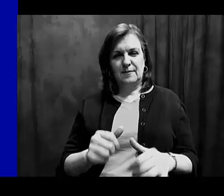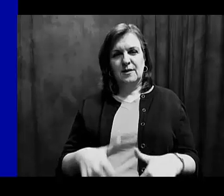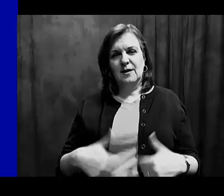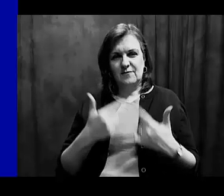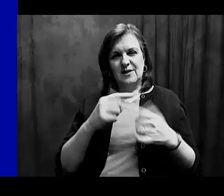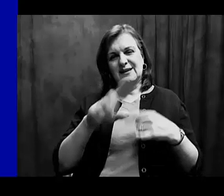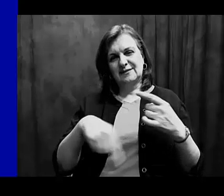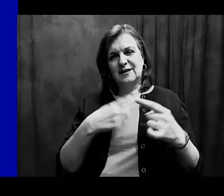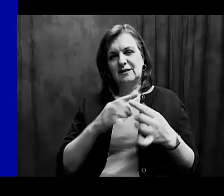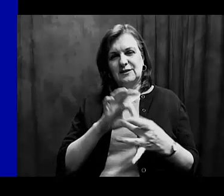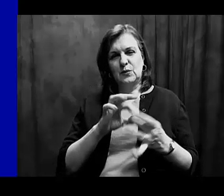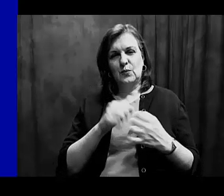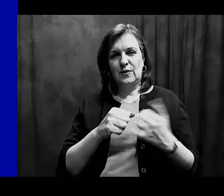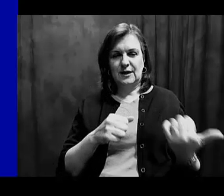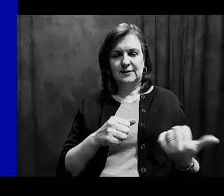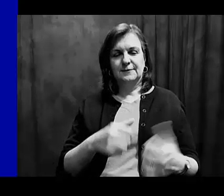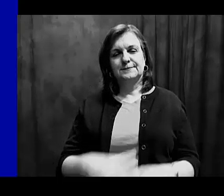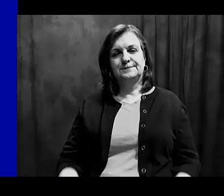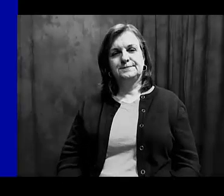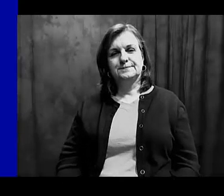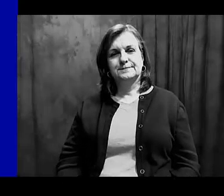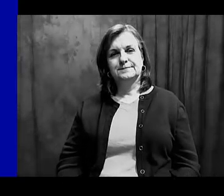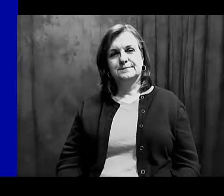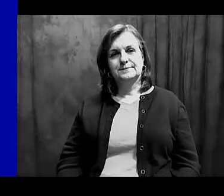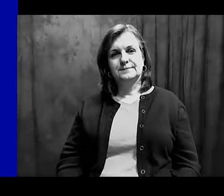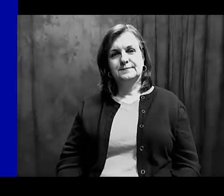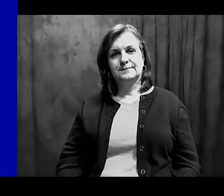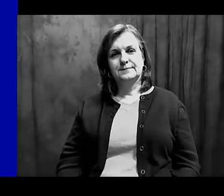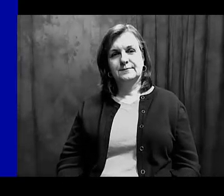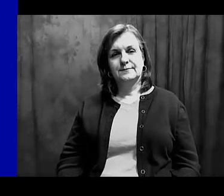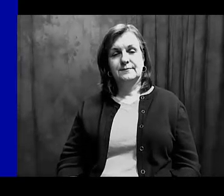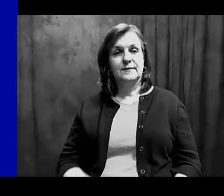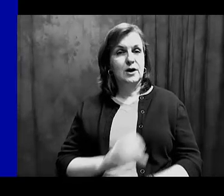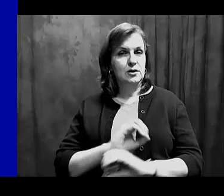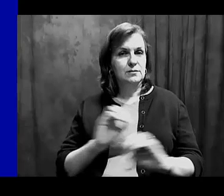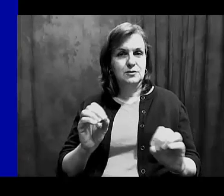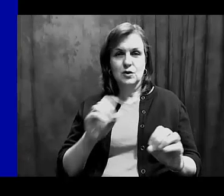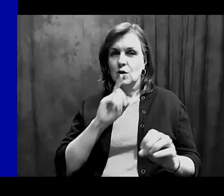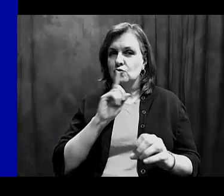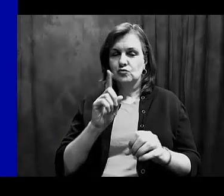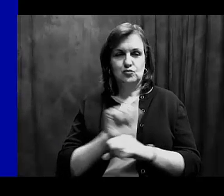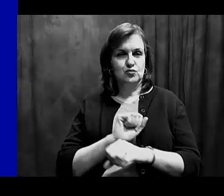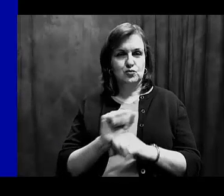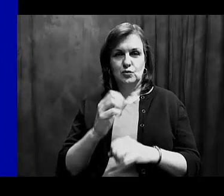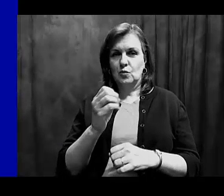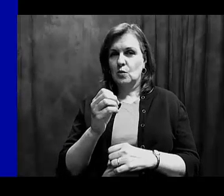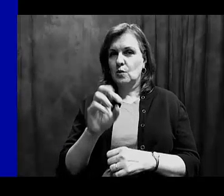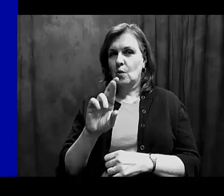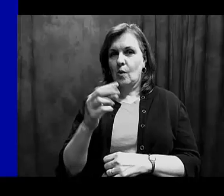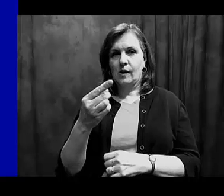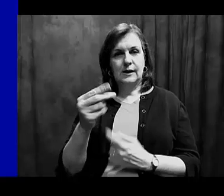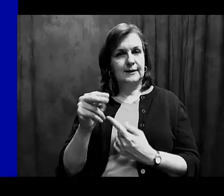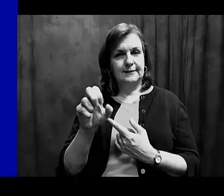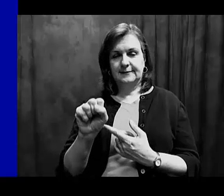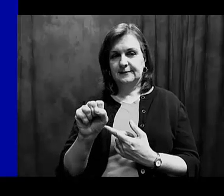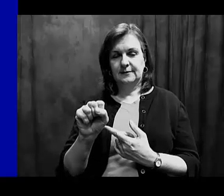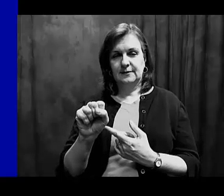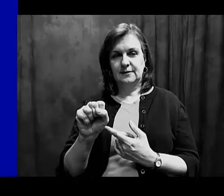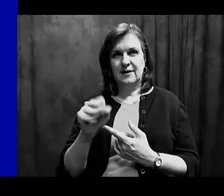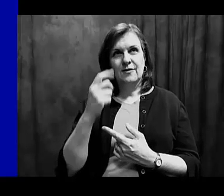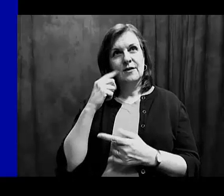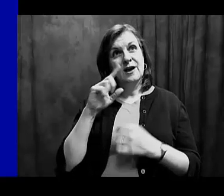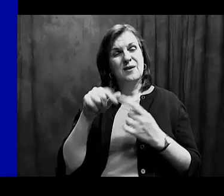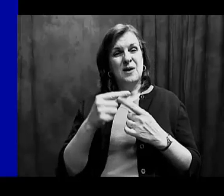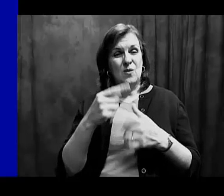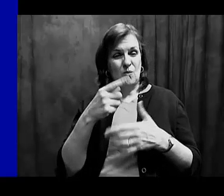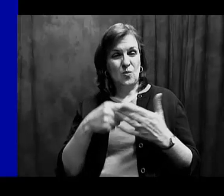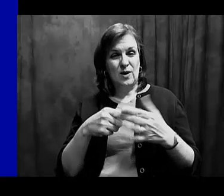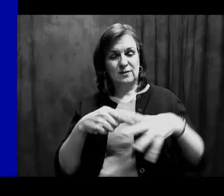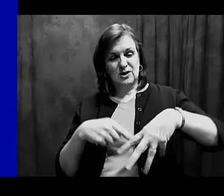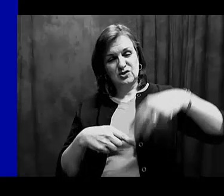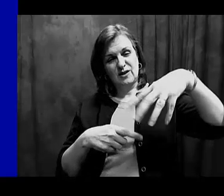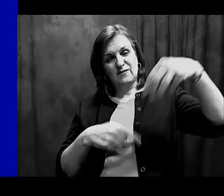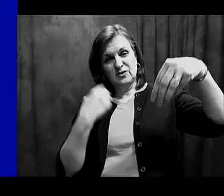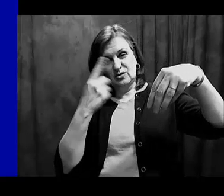changing or metamorphic lifestyle associated with this life cycle. Now like we said no true organs associated with these guys